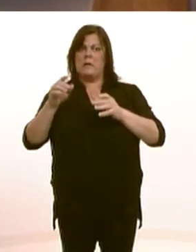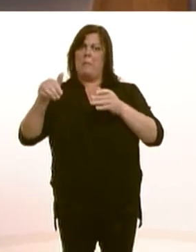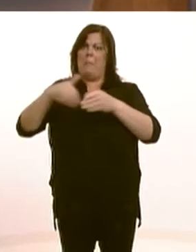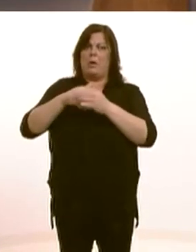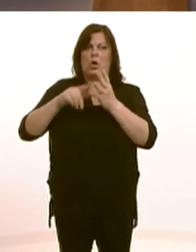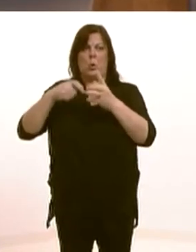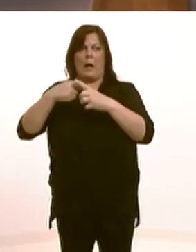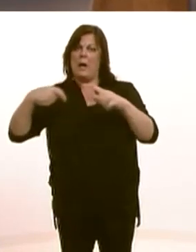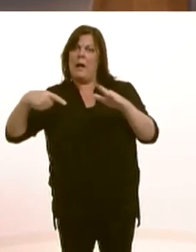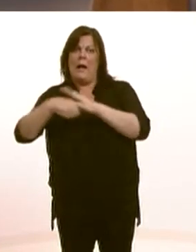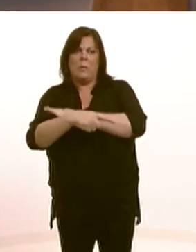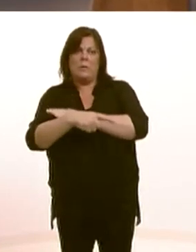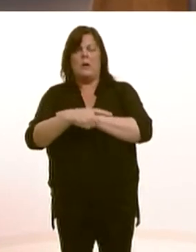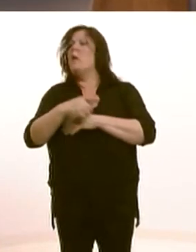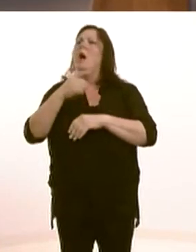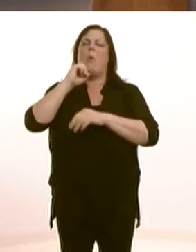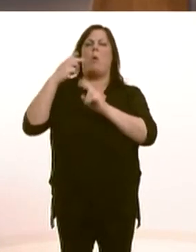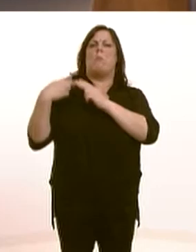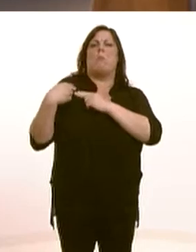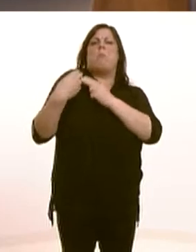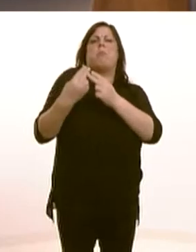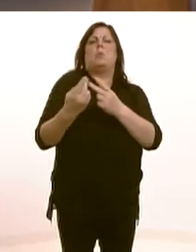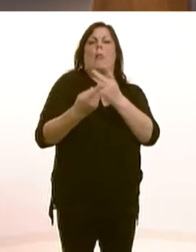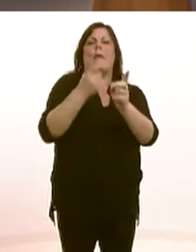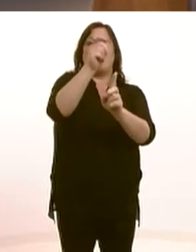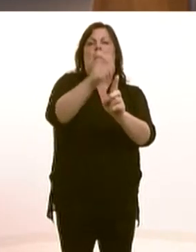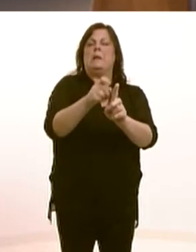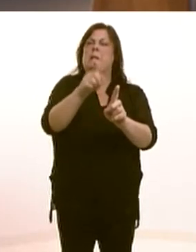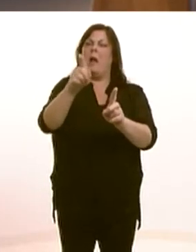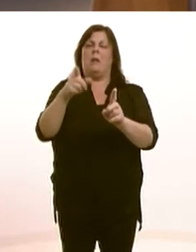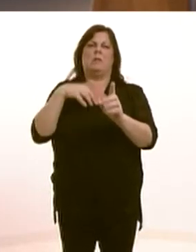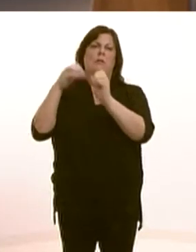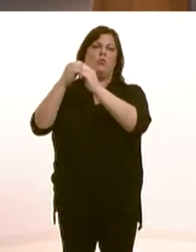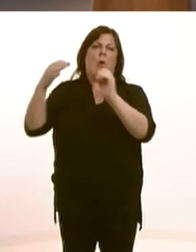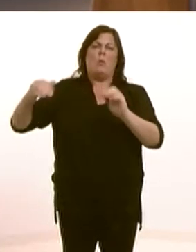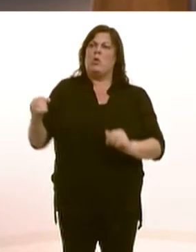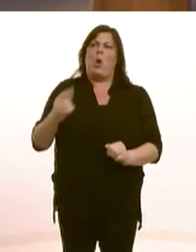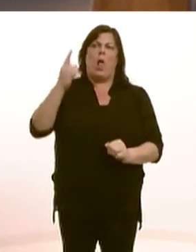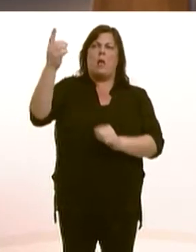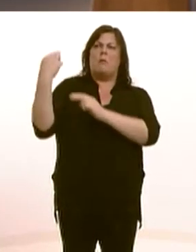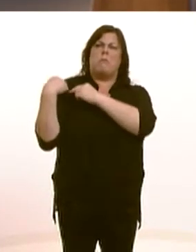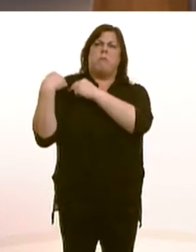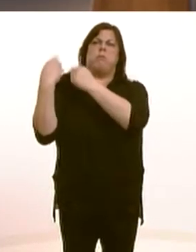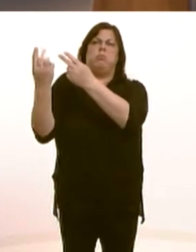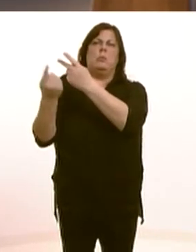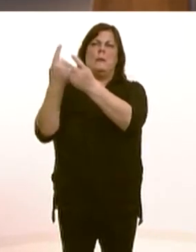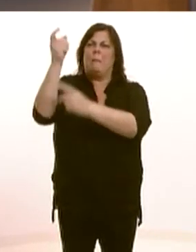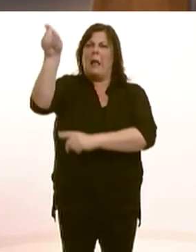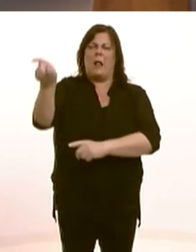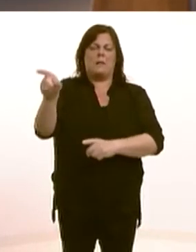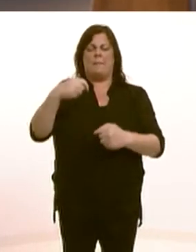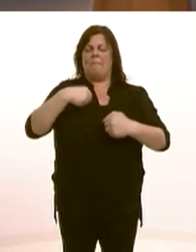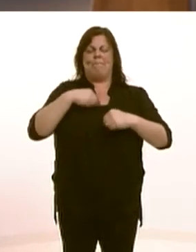It is for the First Minister to take responsibility in terms of the way forward as far as the EU is concerned. The advisory group will meet at the end of this month.